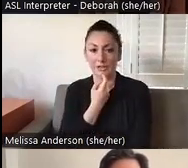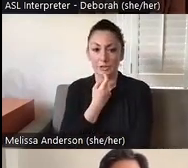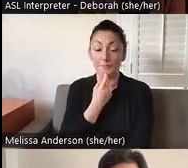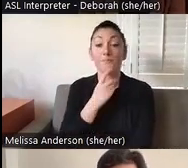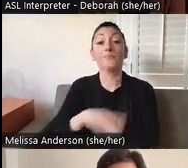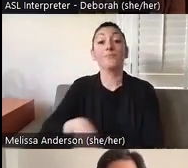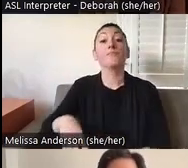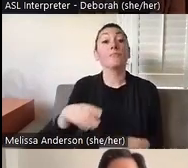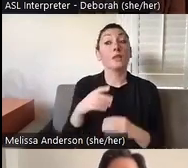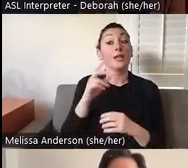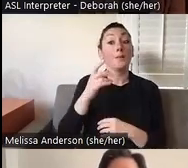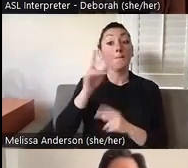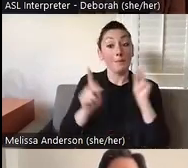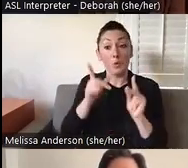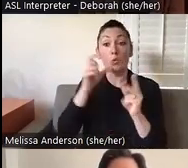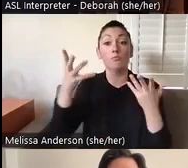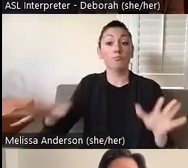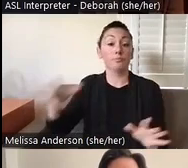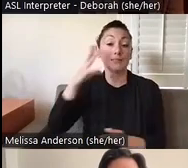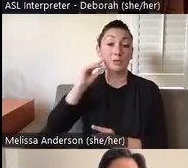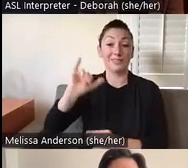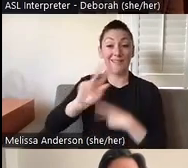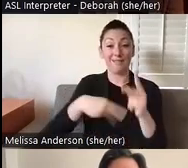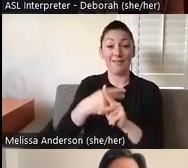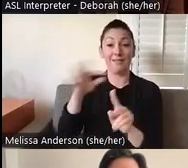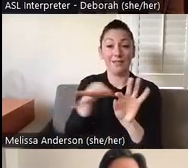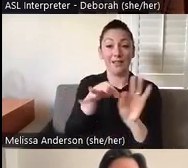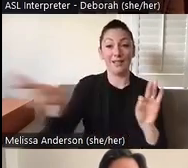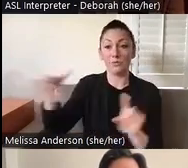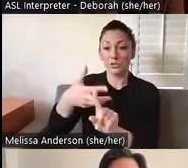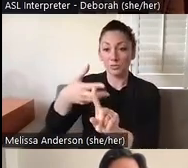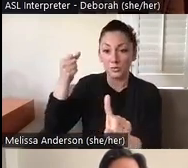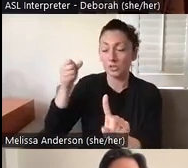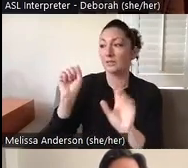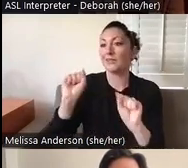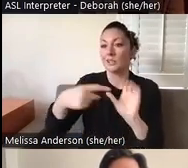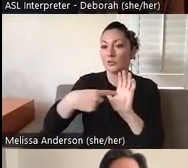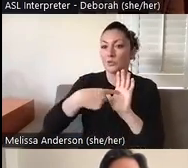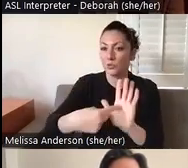range goes, from minor to severe. People who have experienced that kind of language